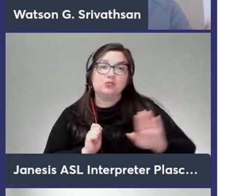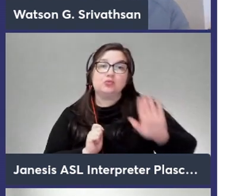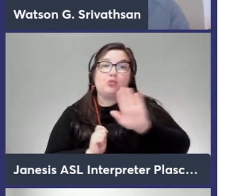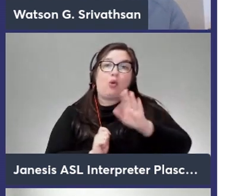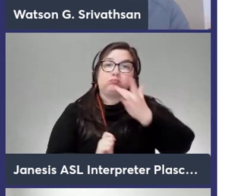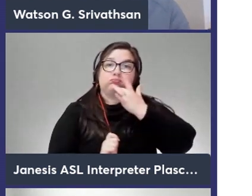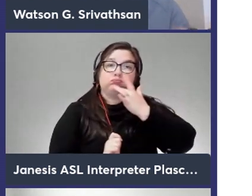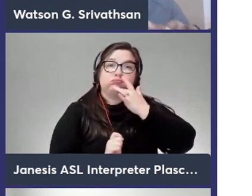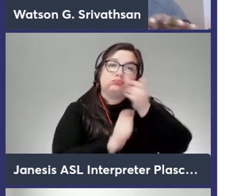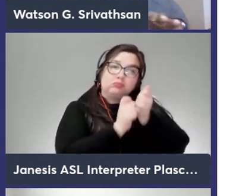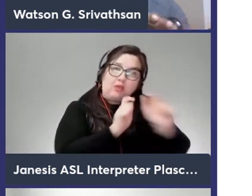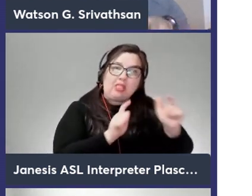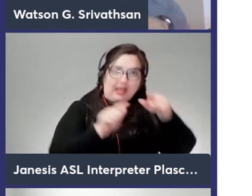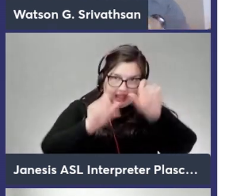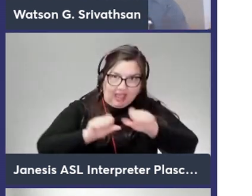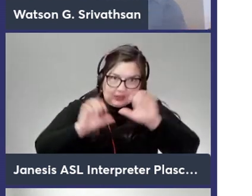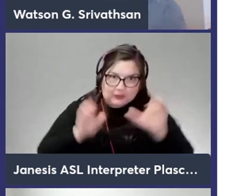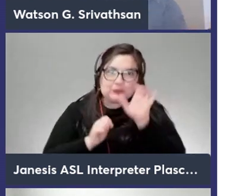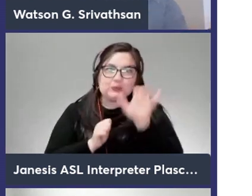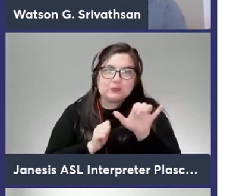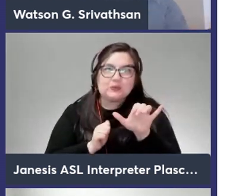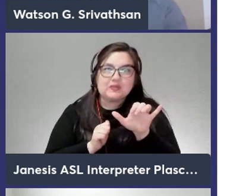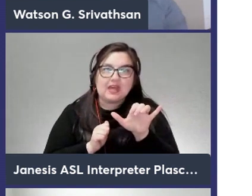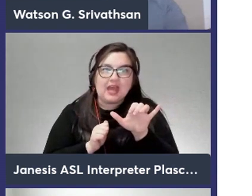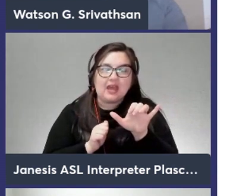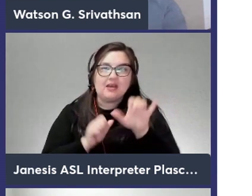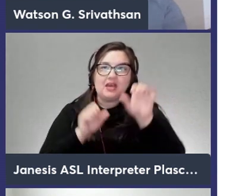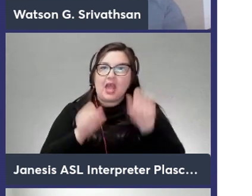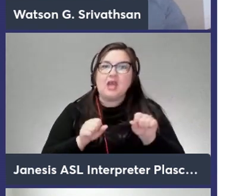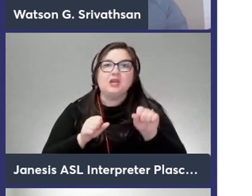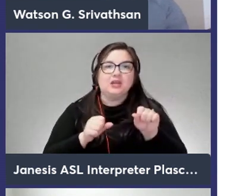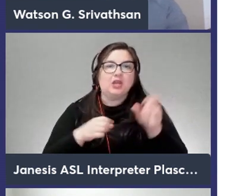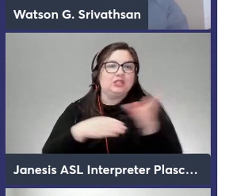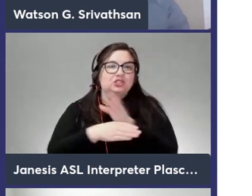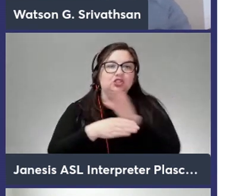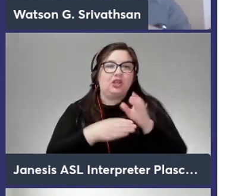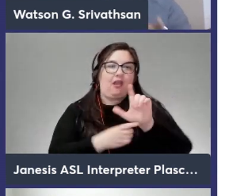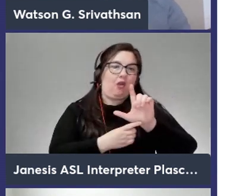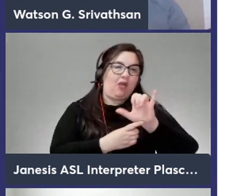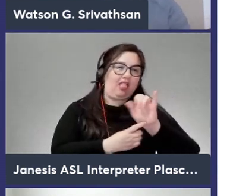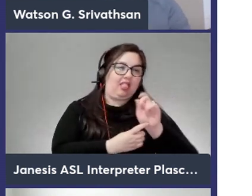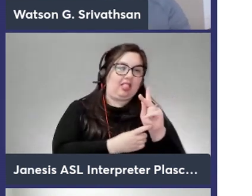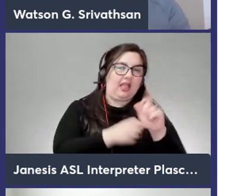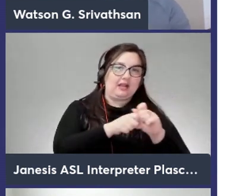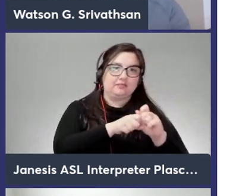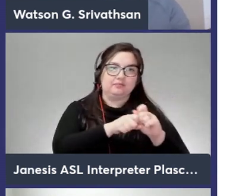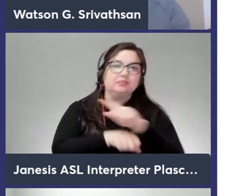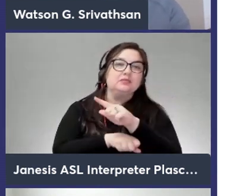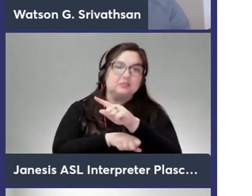You can do that. Actually, I'll a share link to where you can get this plugin,